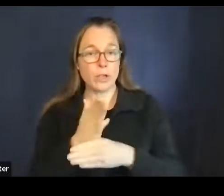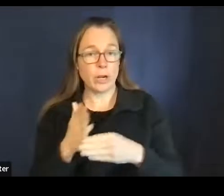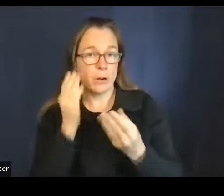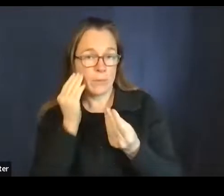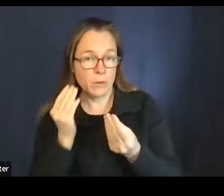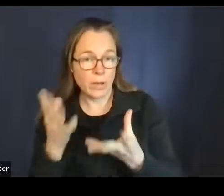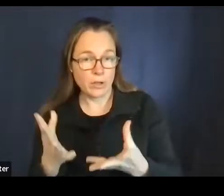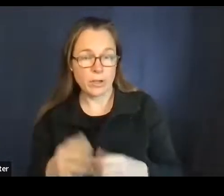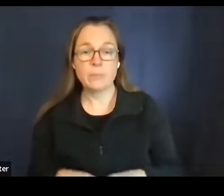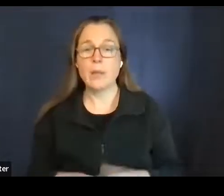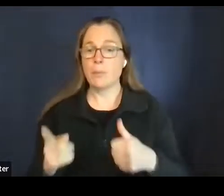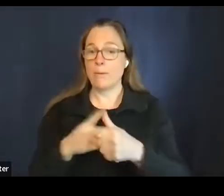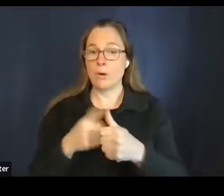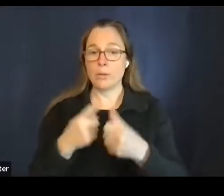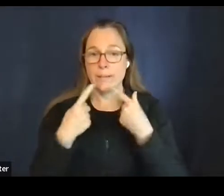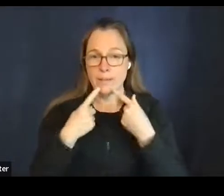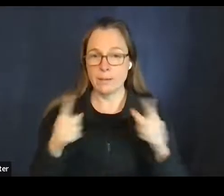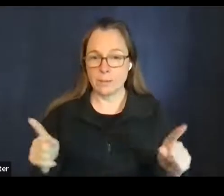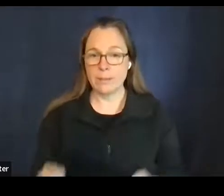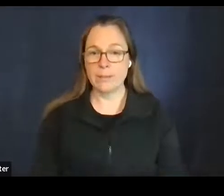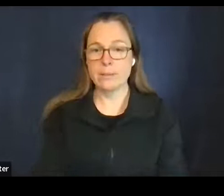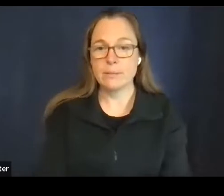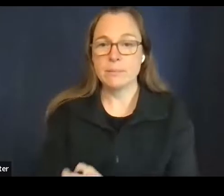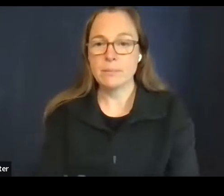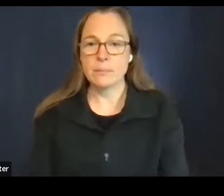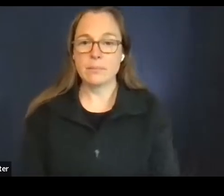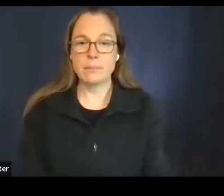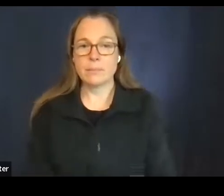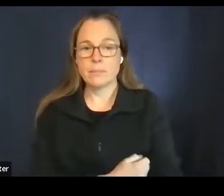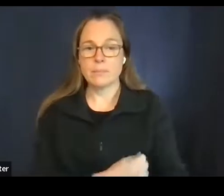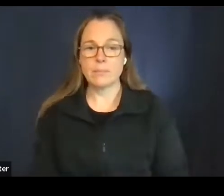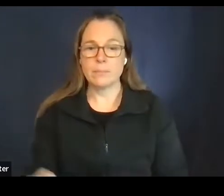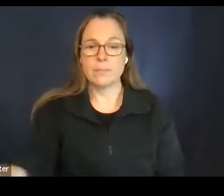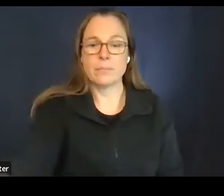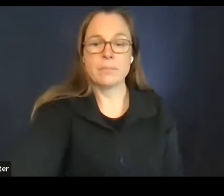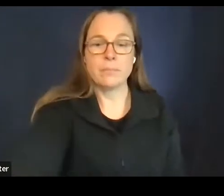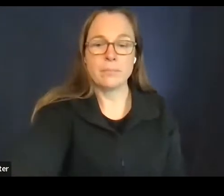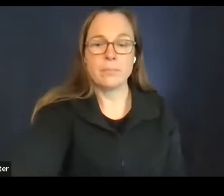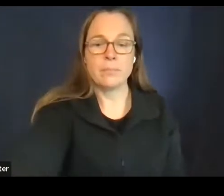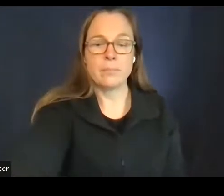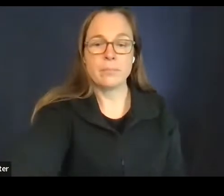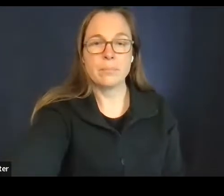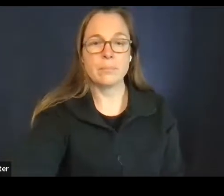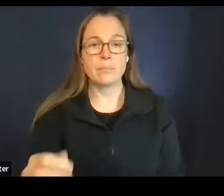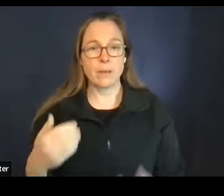just a couple of housekeeping items. So there's a lot of media in the room here